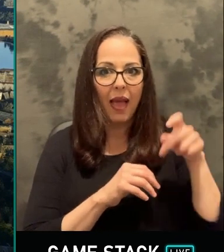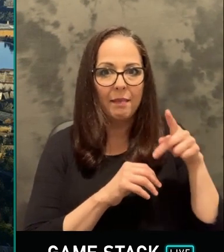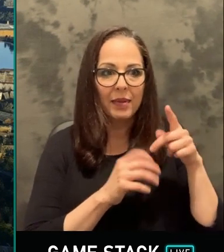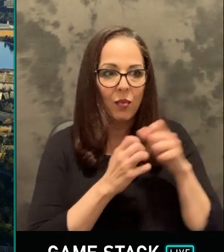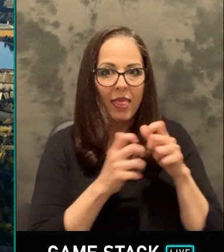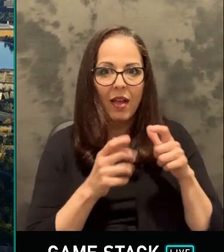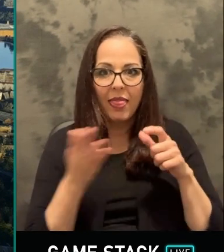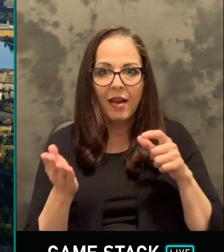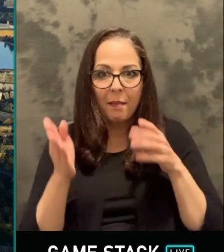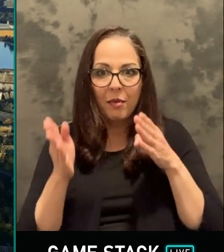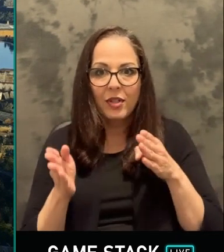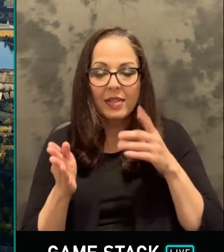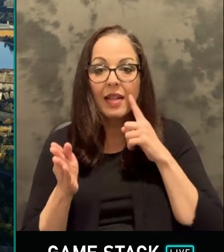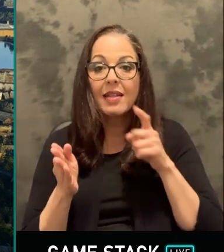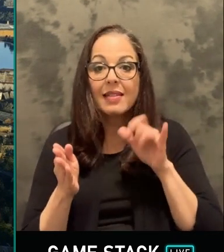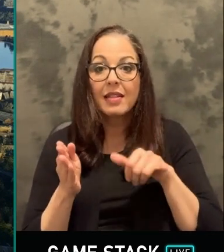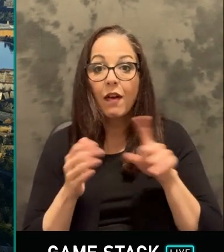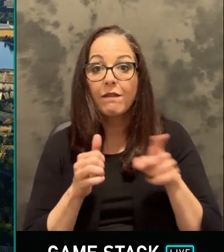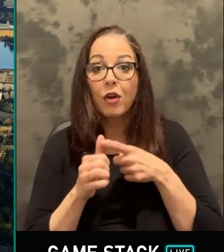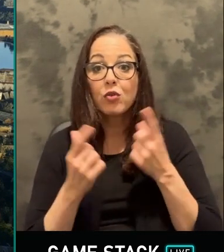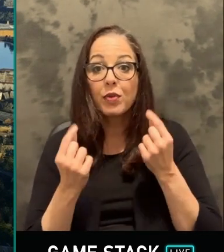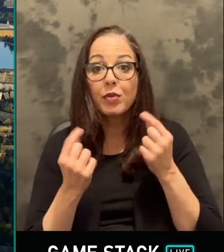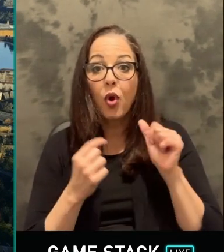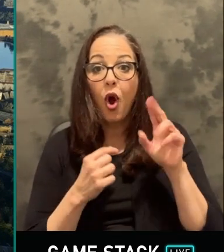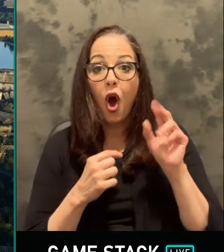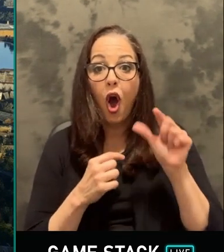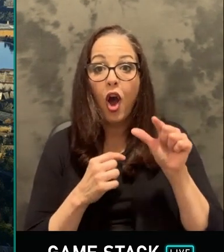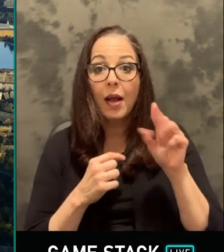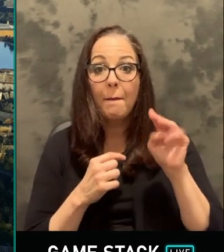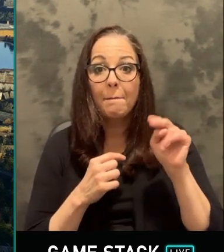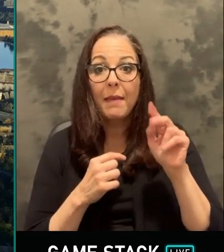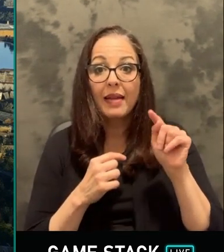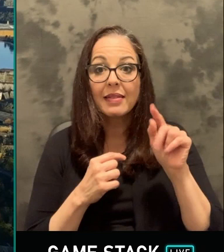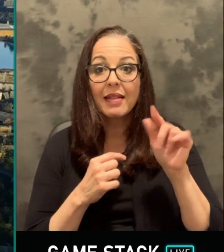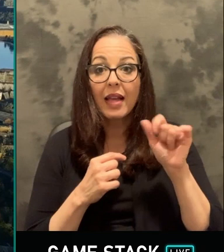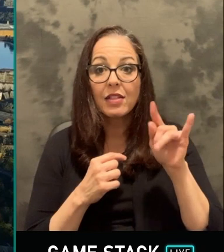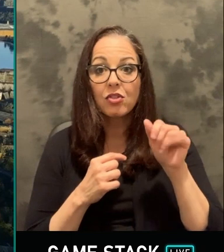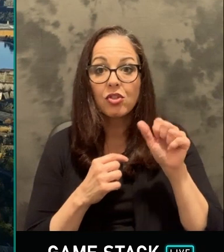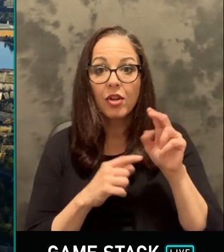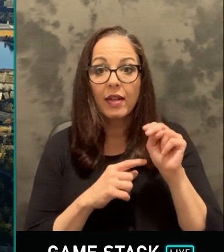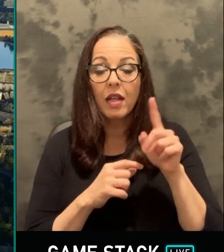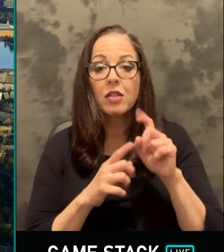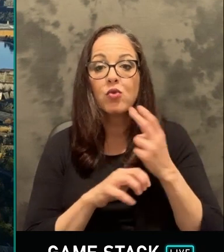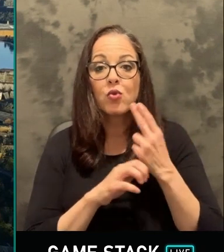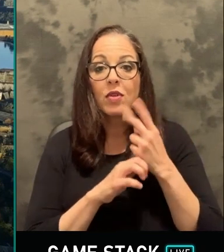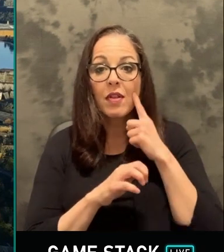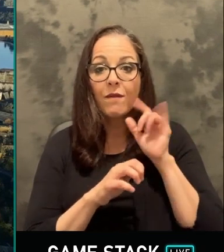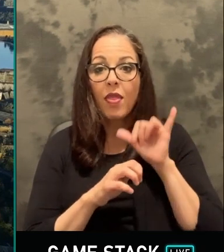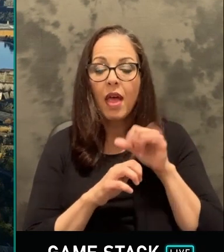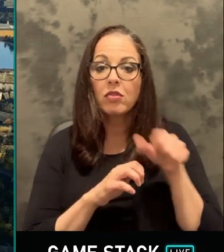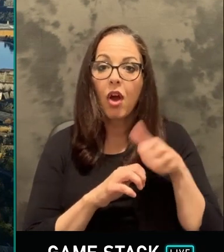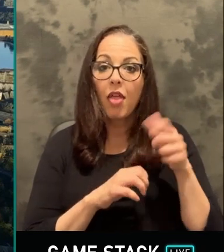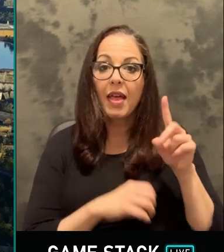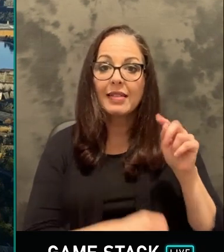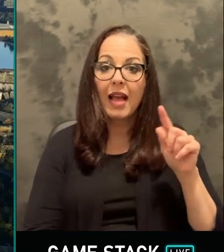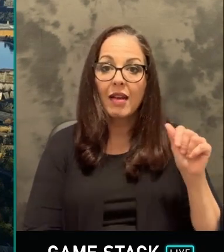bring what we call augmentations. So, these augmentations start with the use of some other data sources,